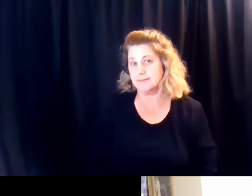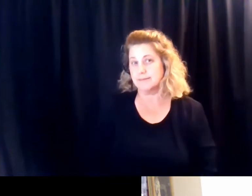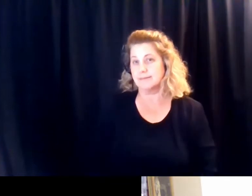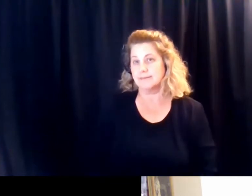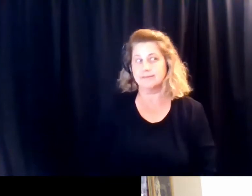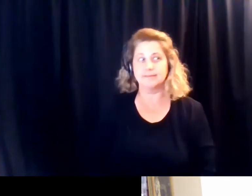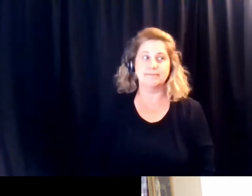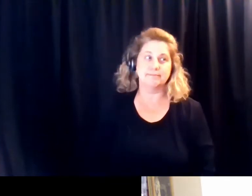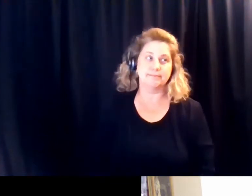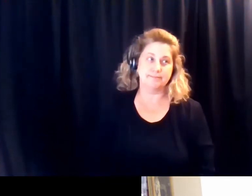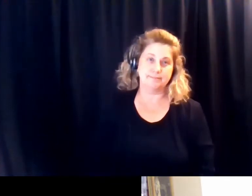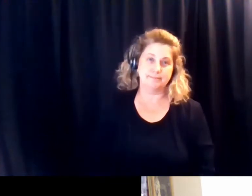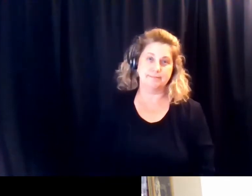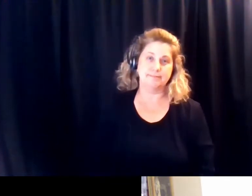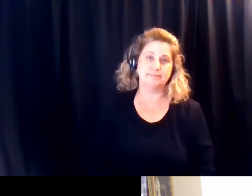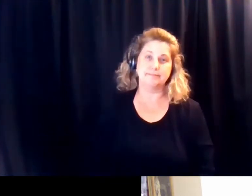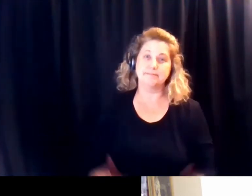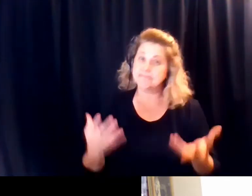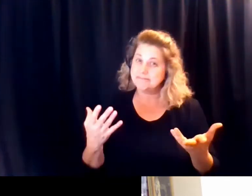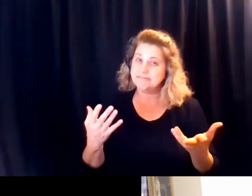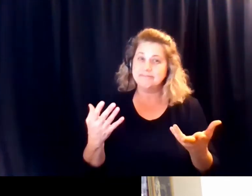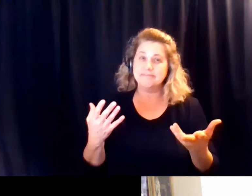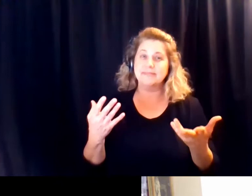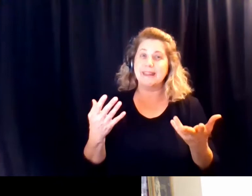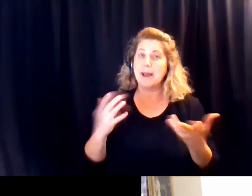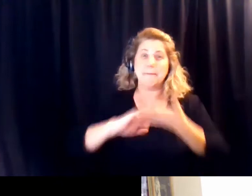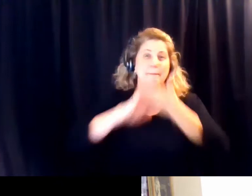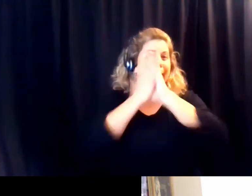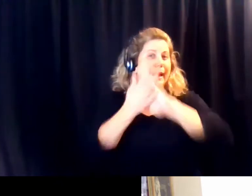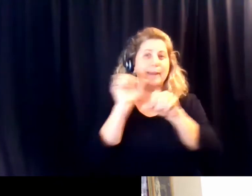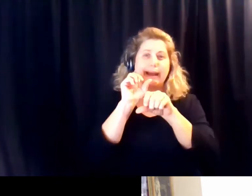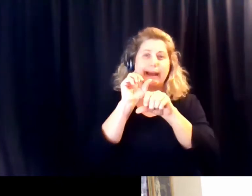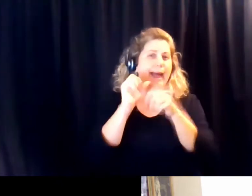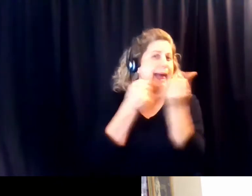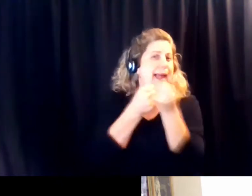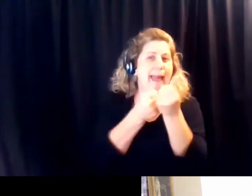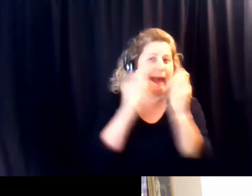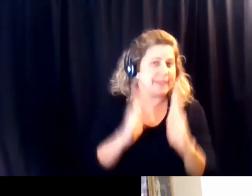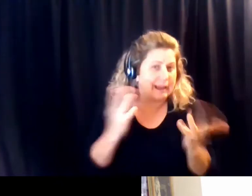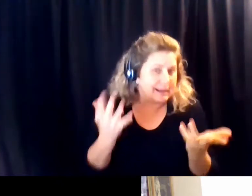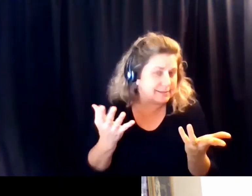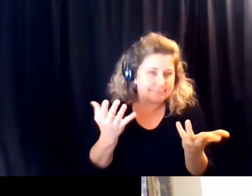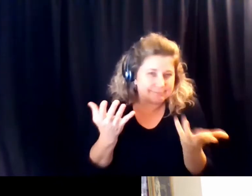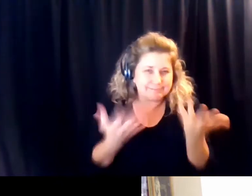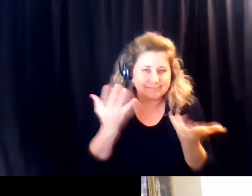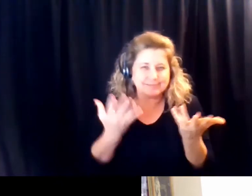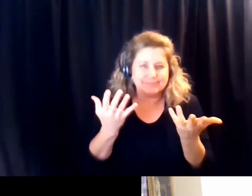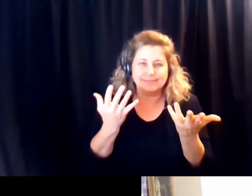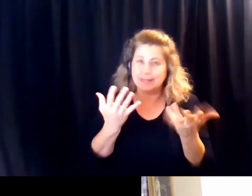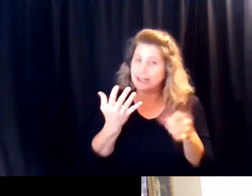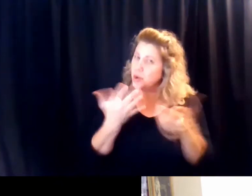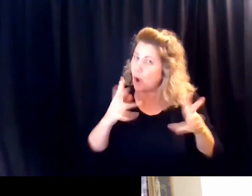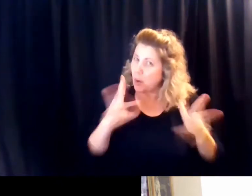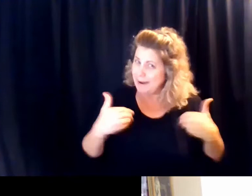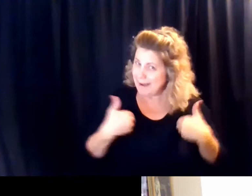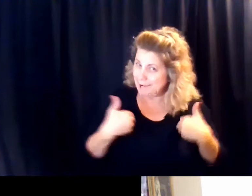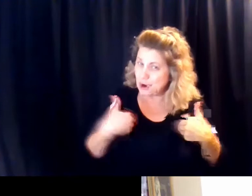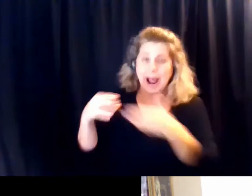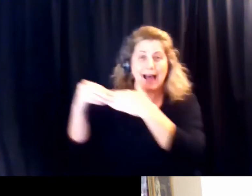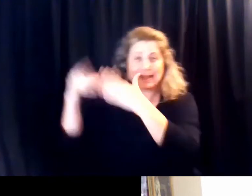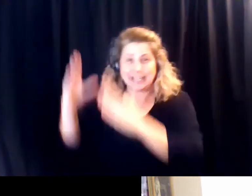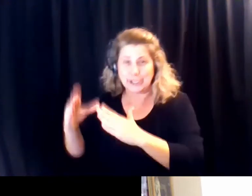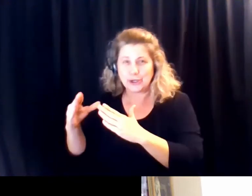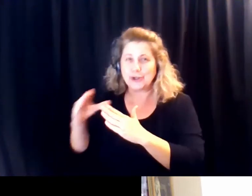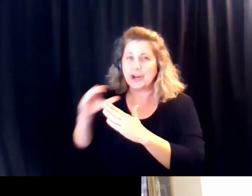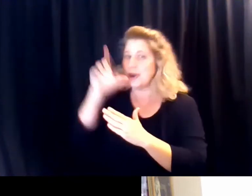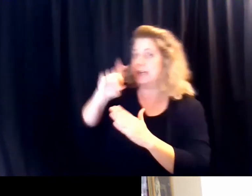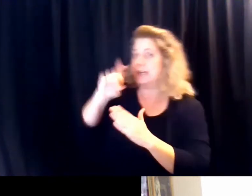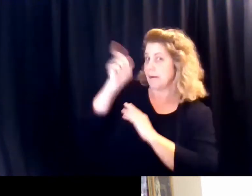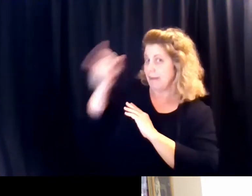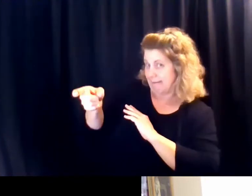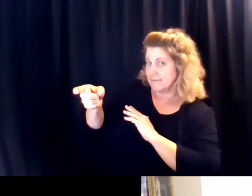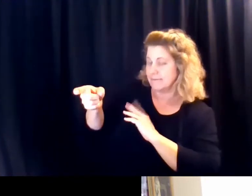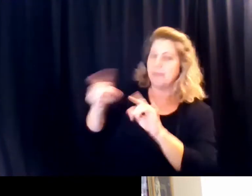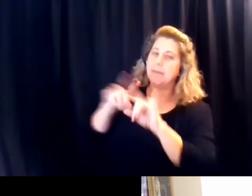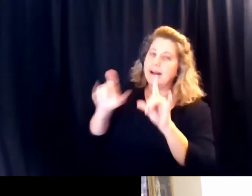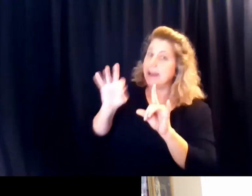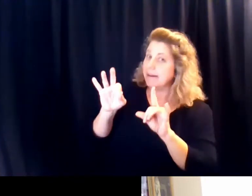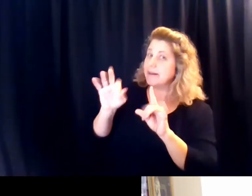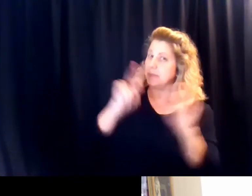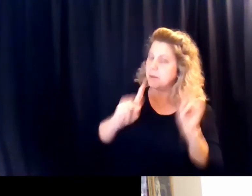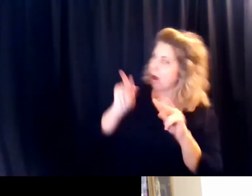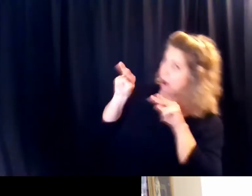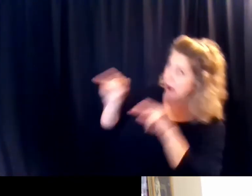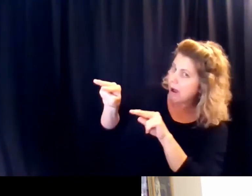Judith Heumann: You know, it's nice to see that there are no cartoons and comic books that are coming out that are being done by disabled individuals or have disabled characters in them. I think that's very important.